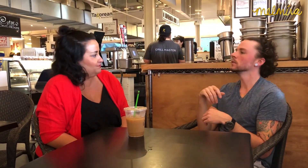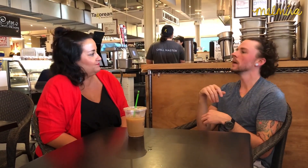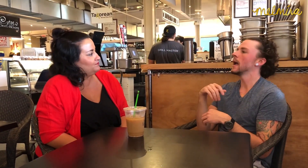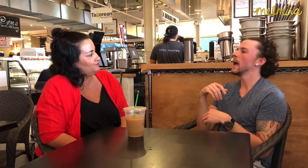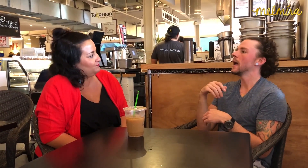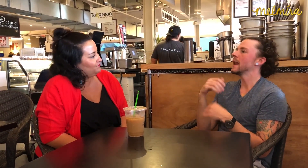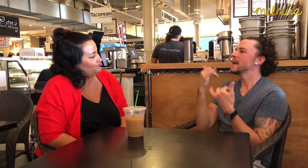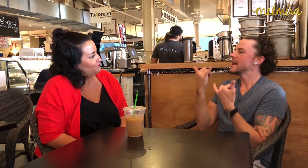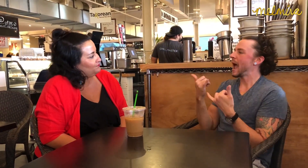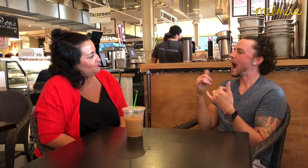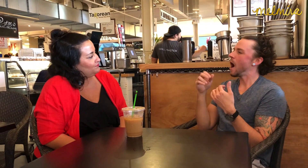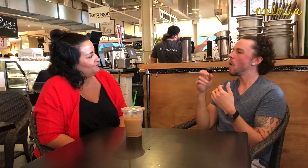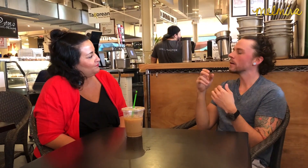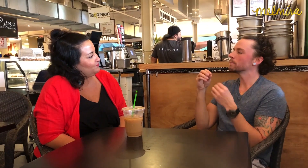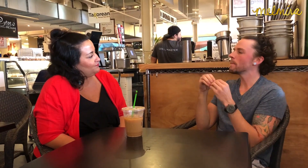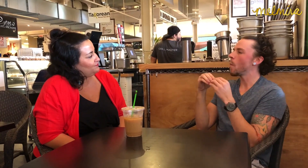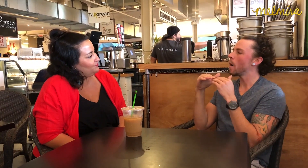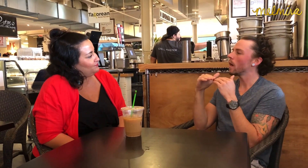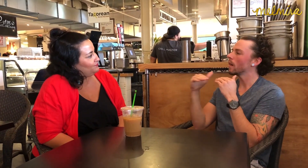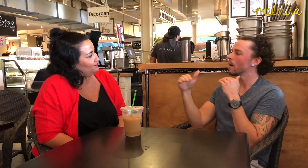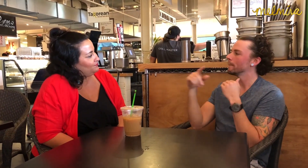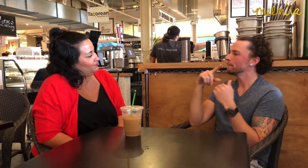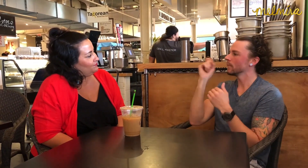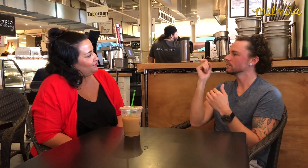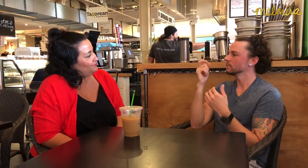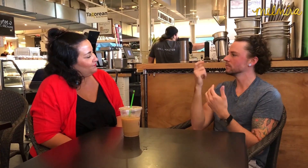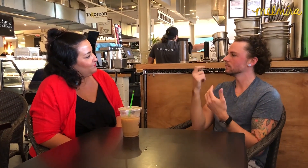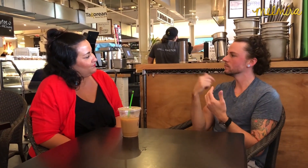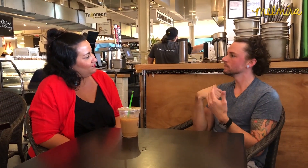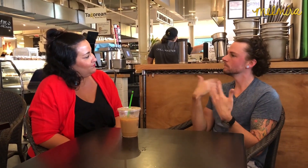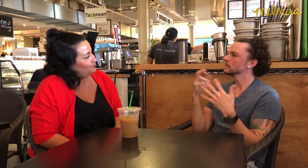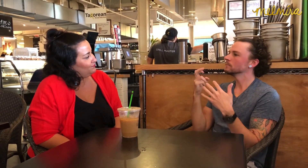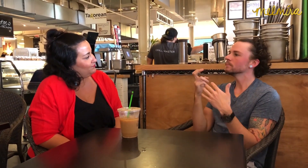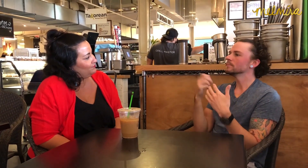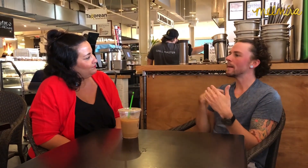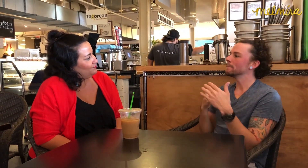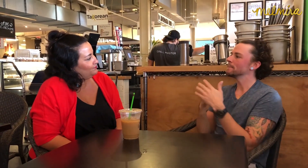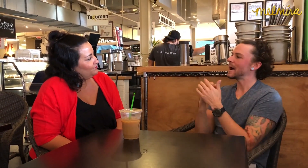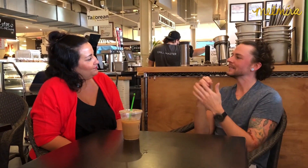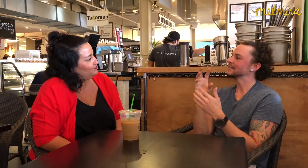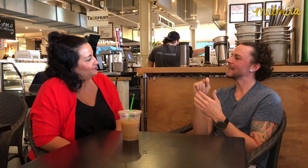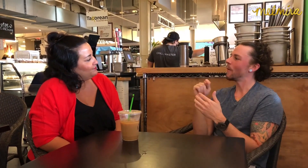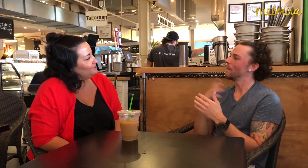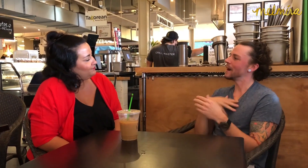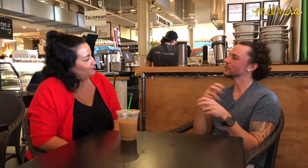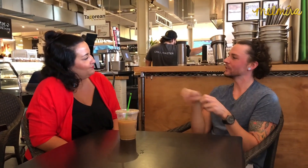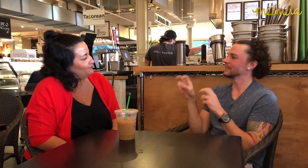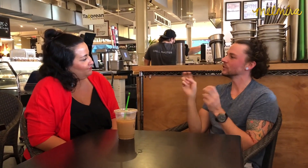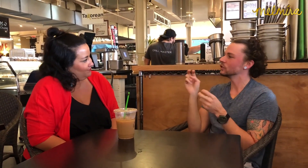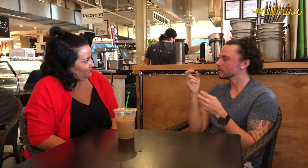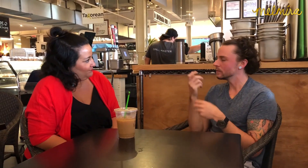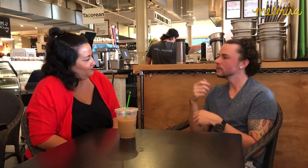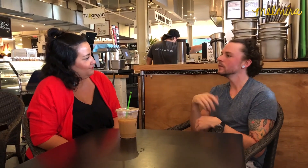Now I've hit a plateau because I've reached my peak in my transition.